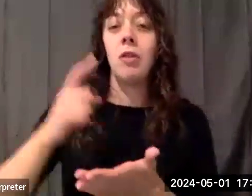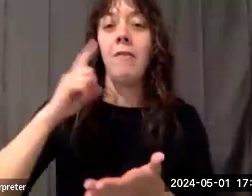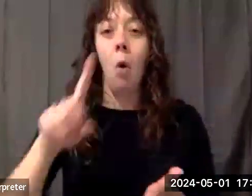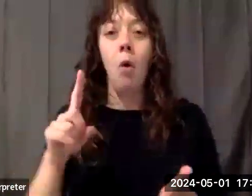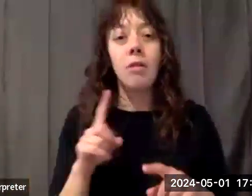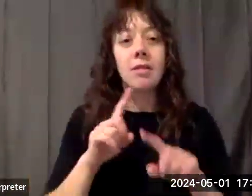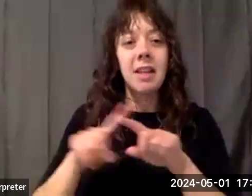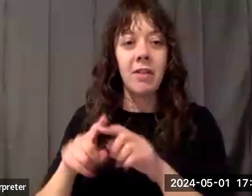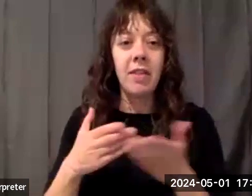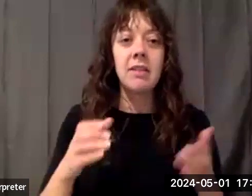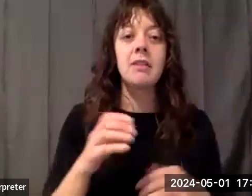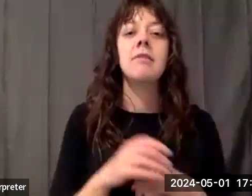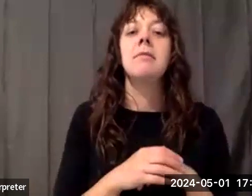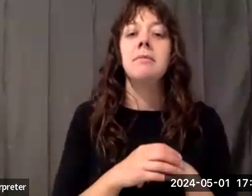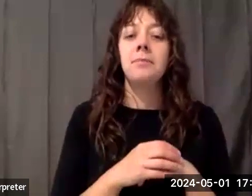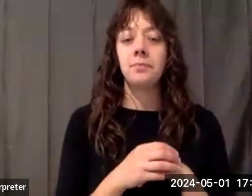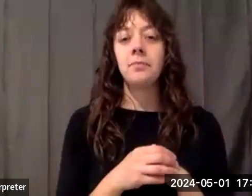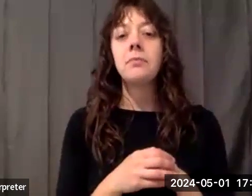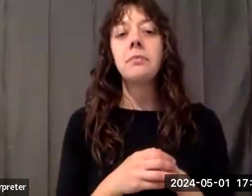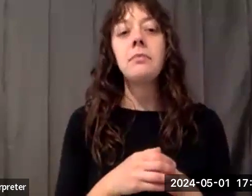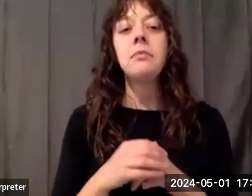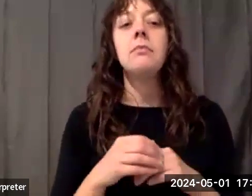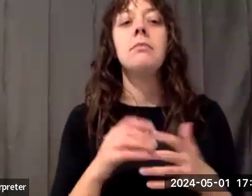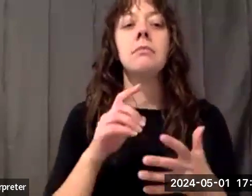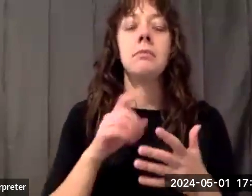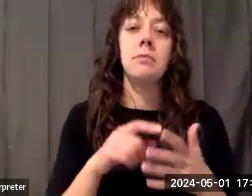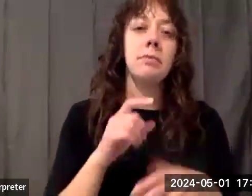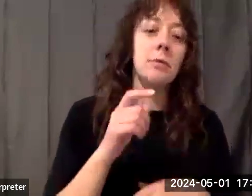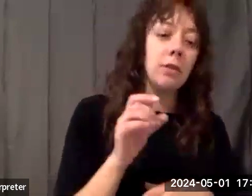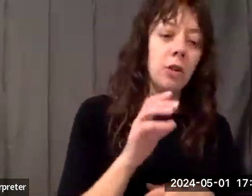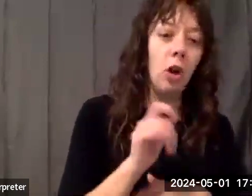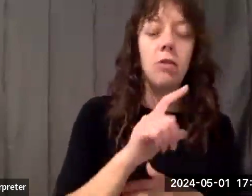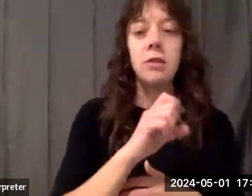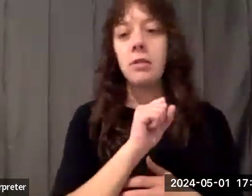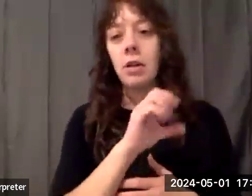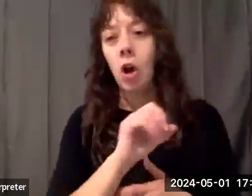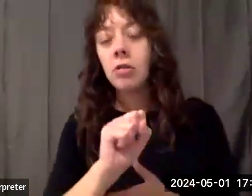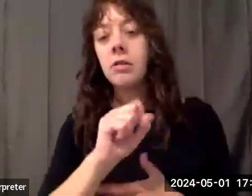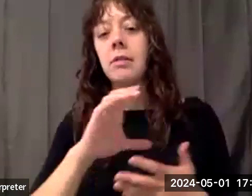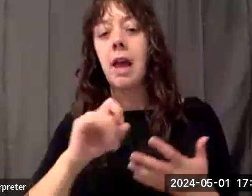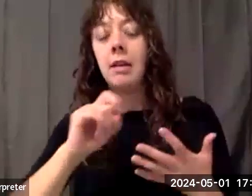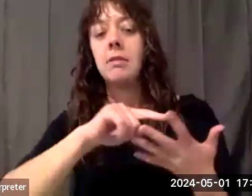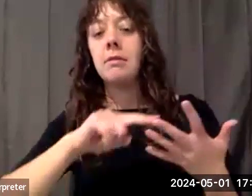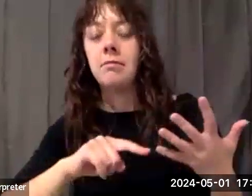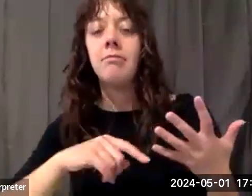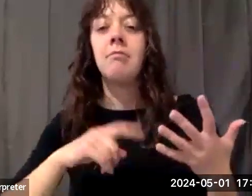and cac, substance use disorder professionals, hypnotherapy, A-B-A-L-A-B-A-C-B-T, certified counselors